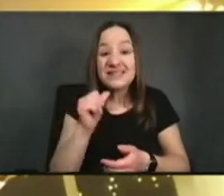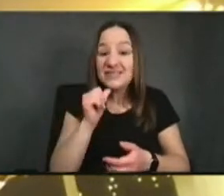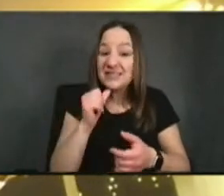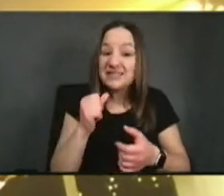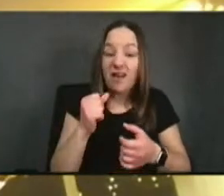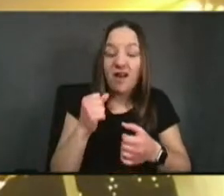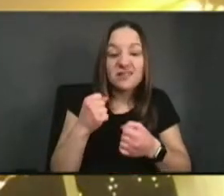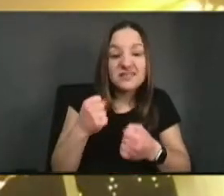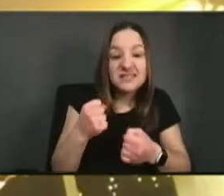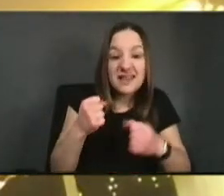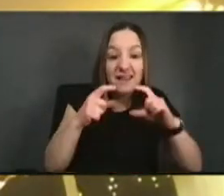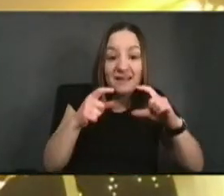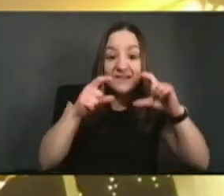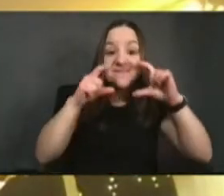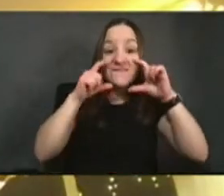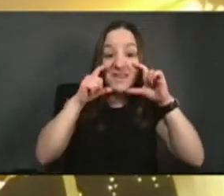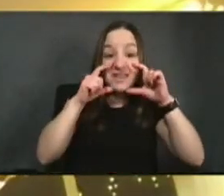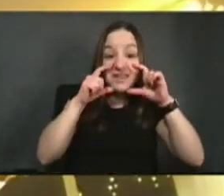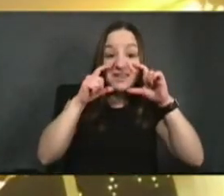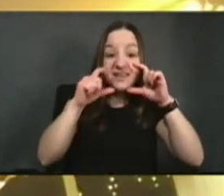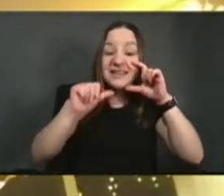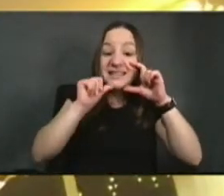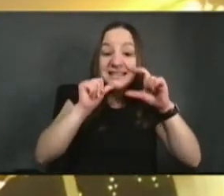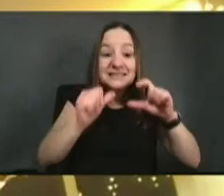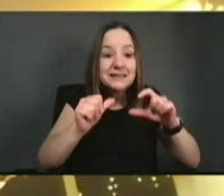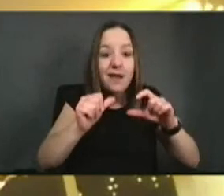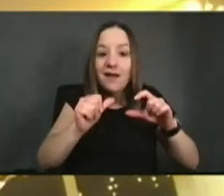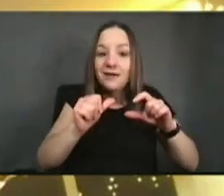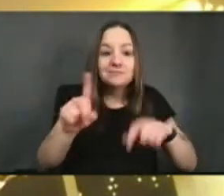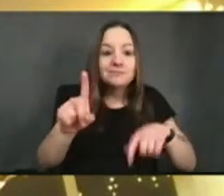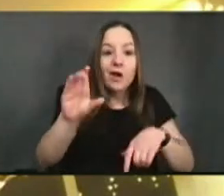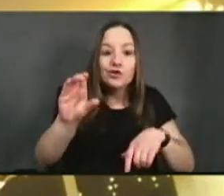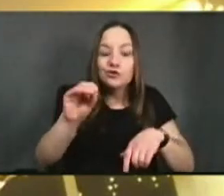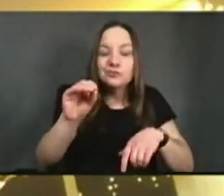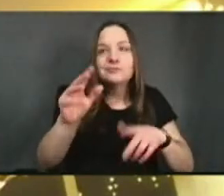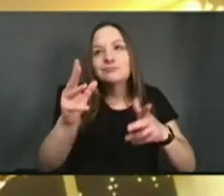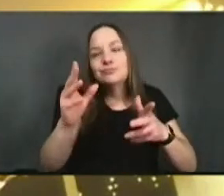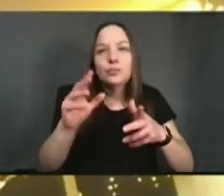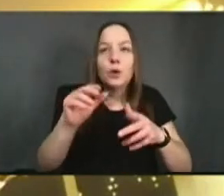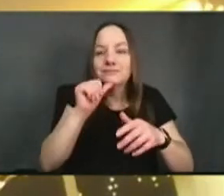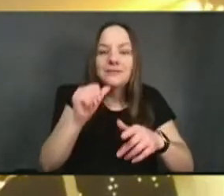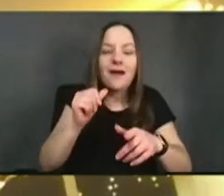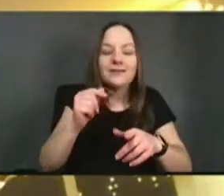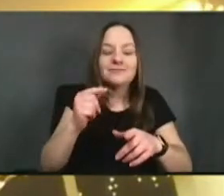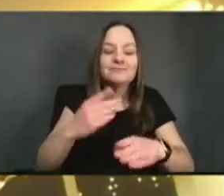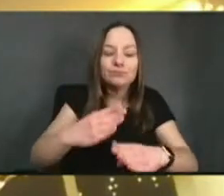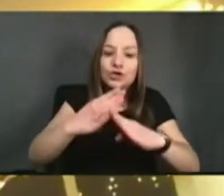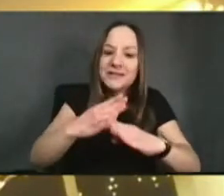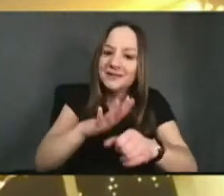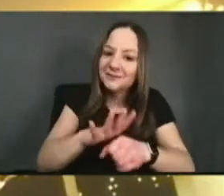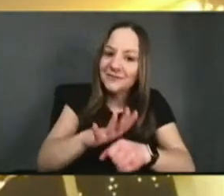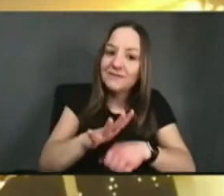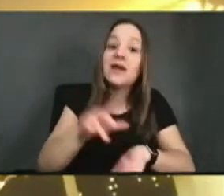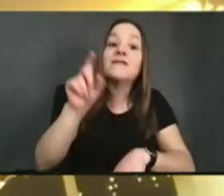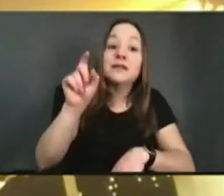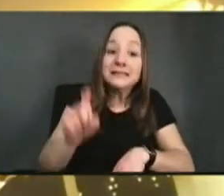can use that clip over the top. If it does not fit tightly. It is not doing its job and so to